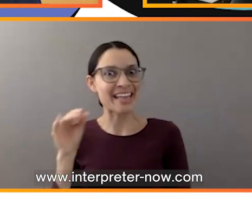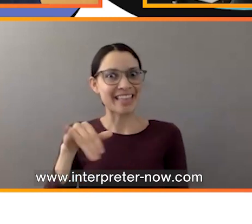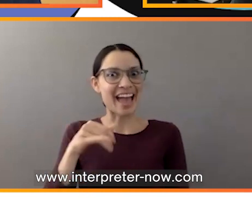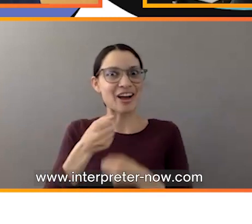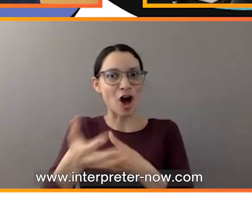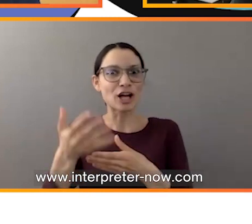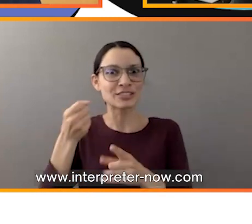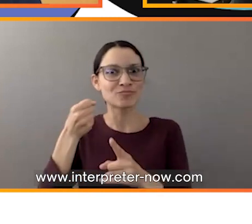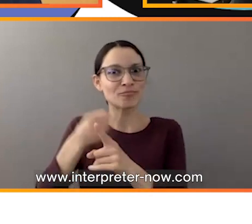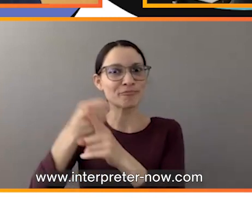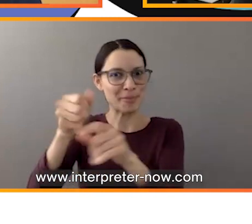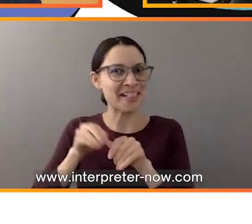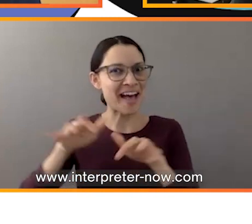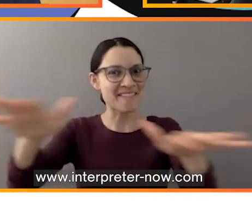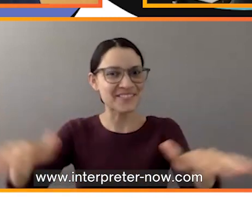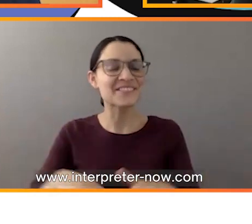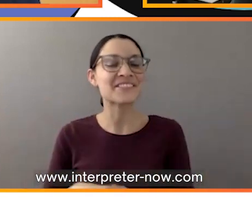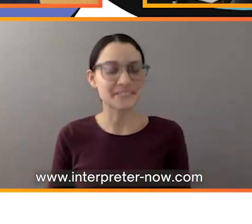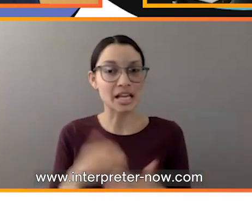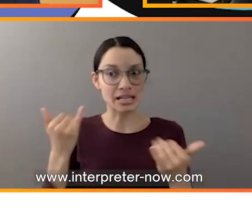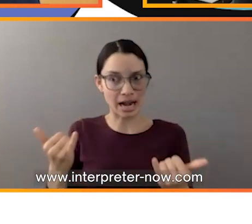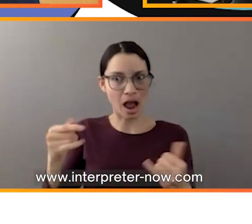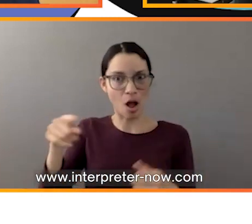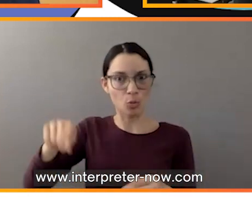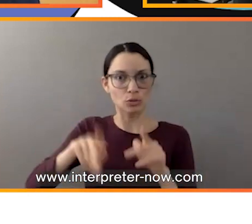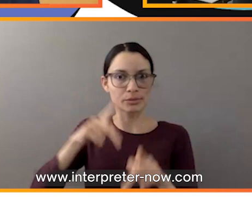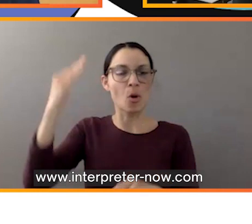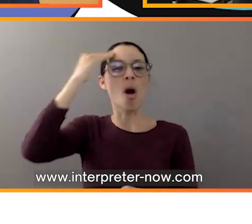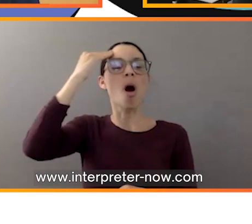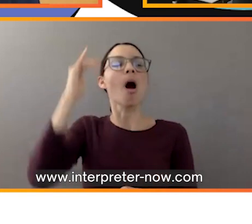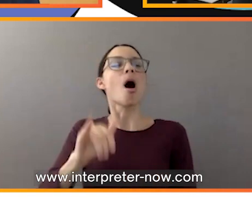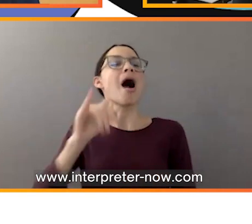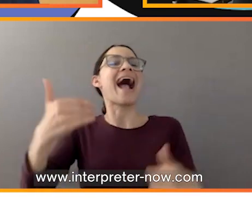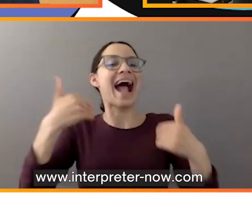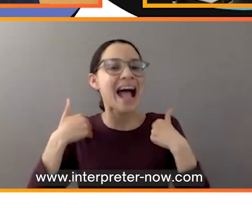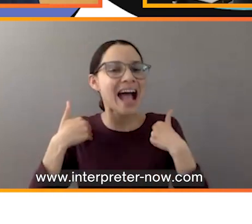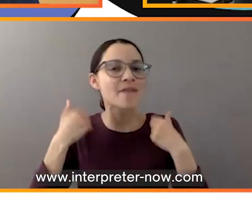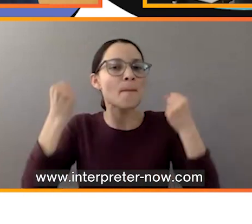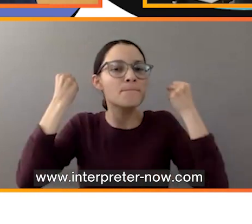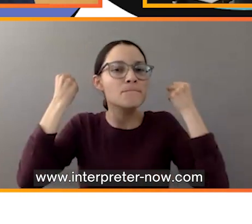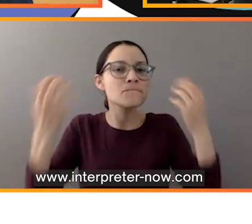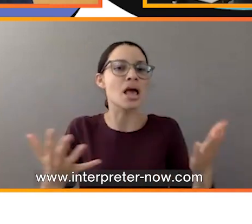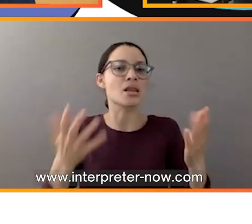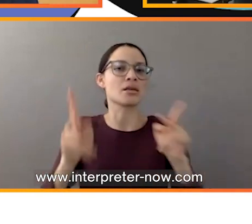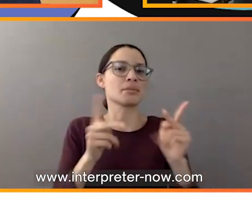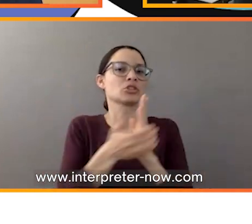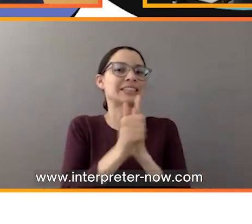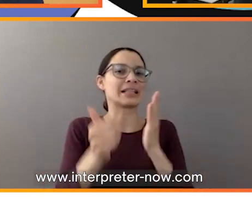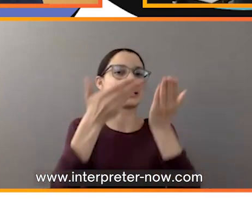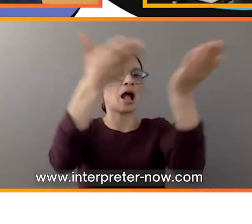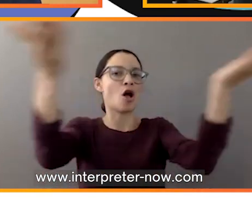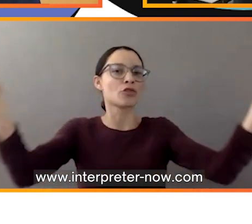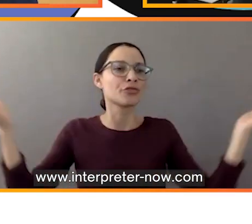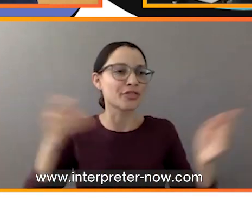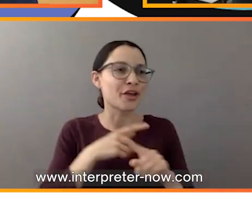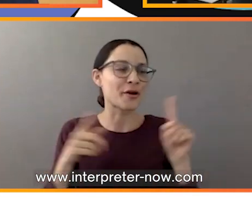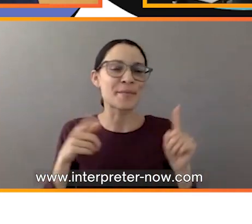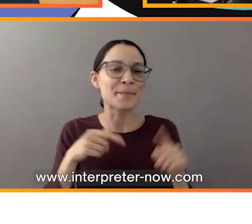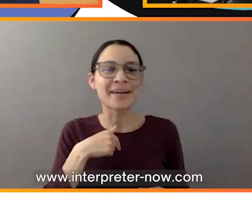Now they know there is quality underrepresented talent out there, and that was essential to